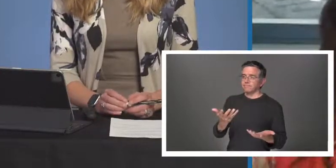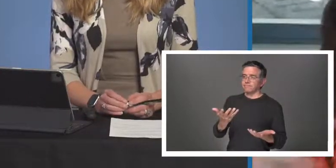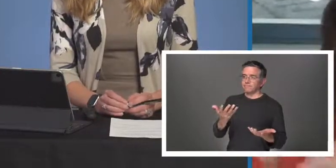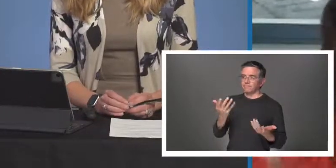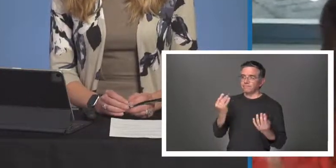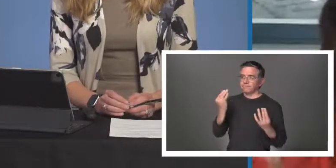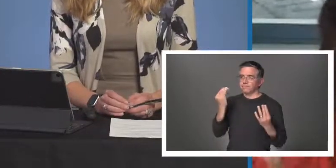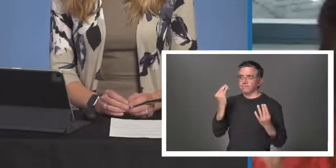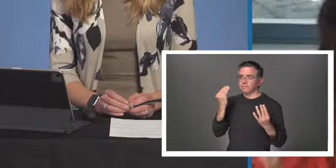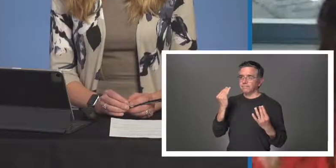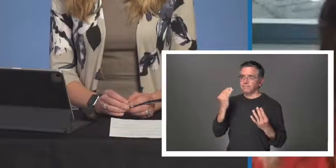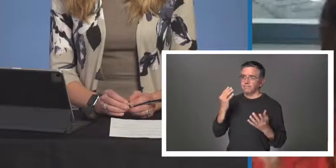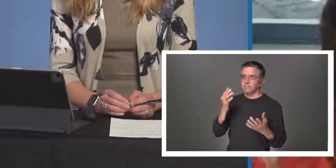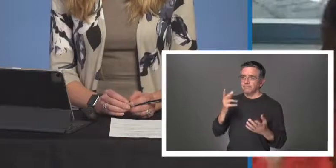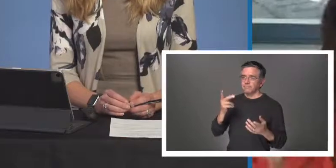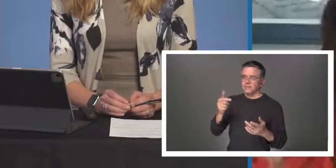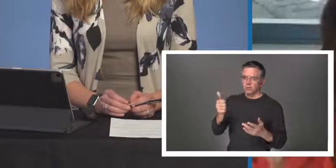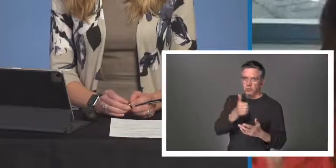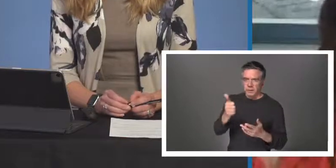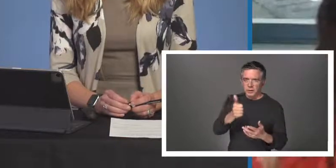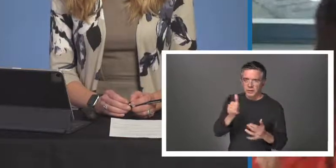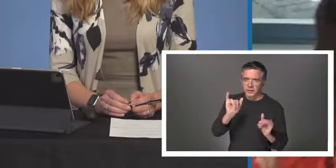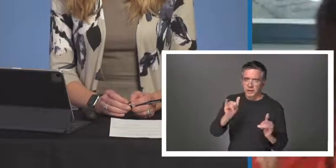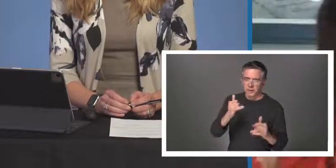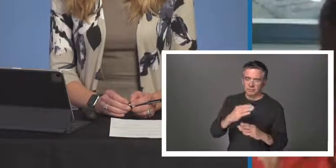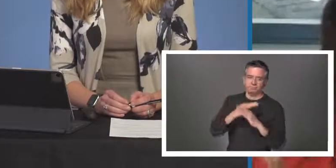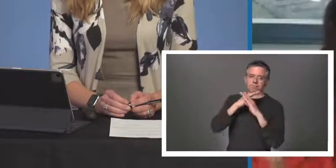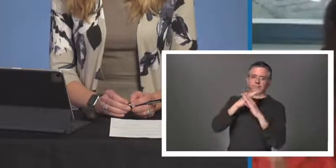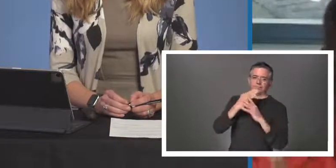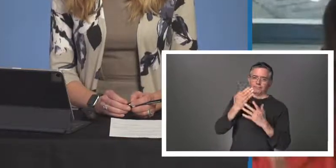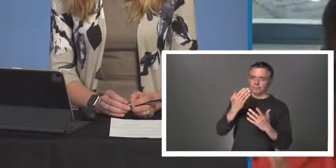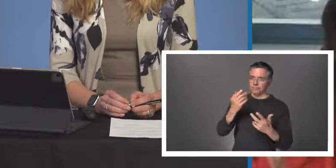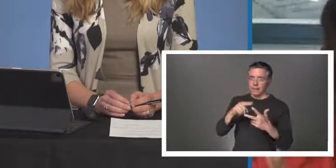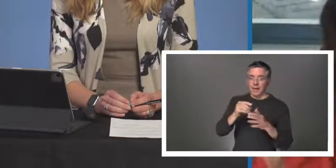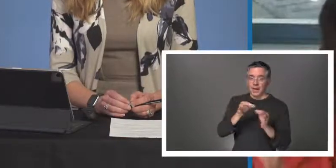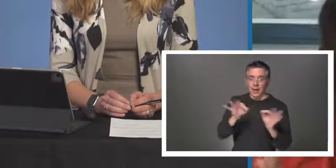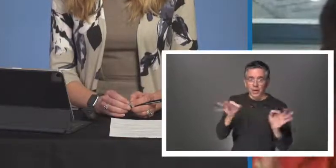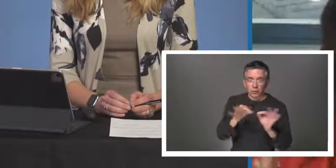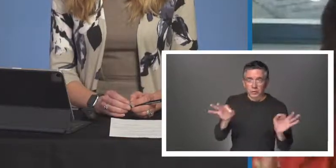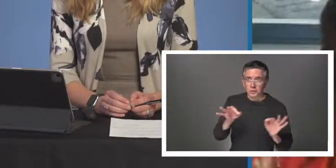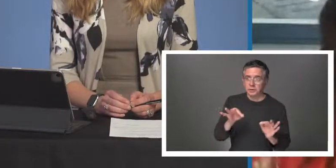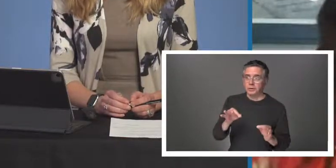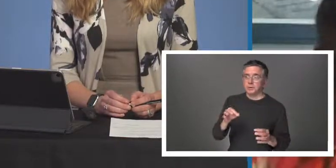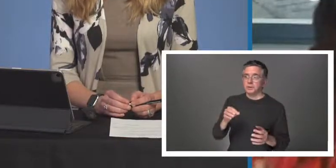some transportation barriers, language barriers, workplace barriers that have prevented them